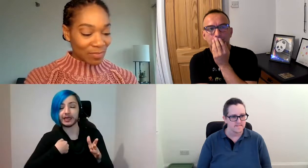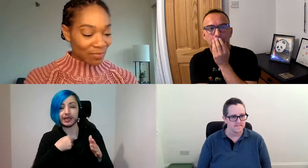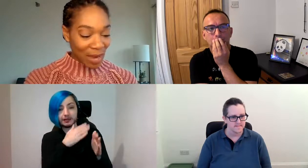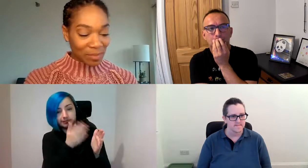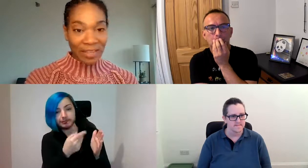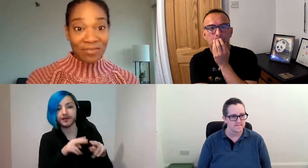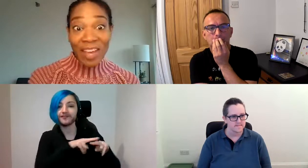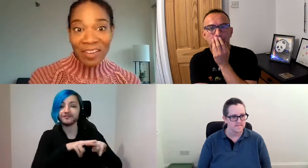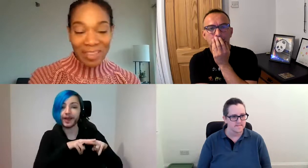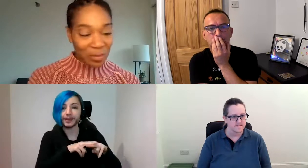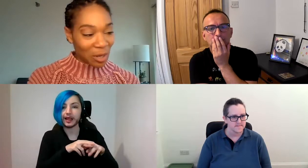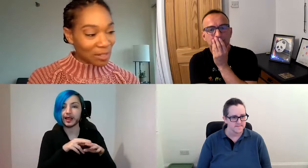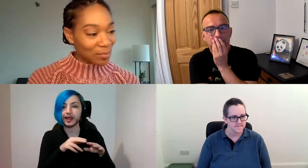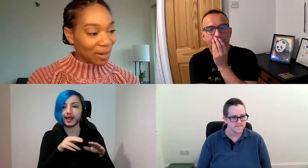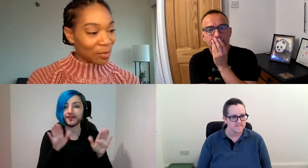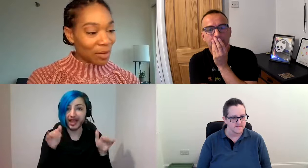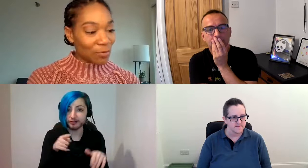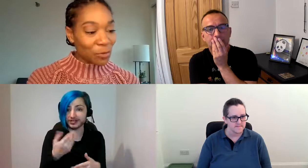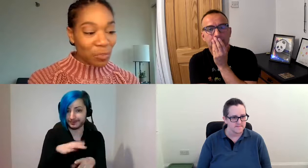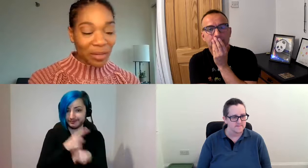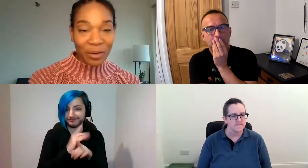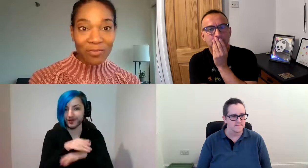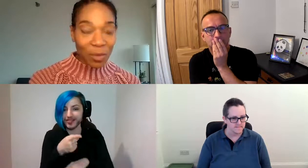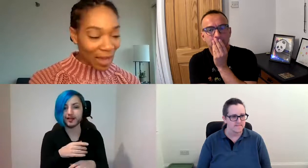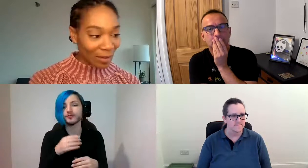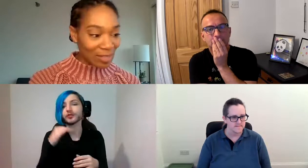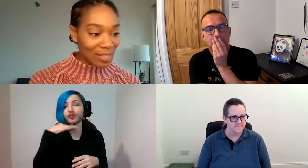create more because we want to feel affirmed.